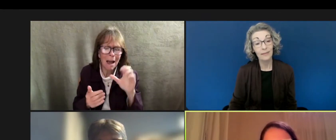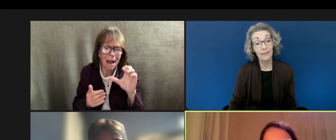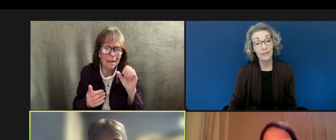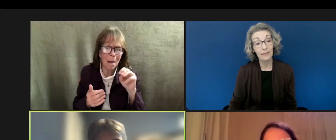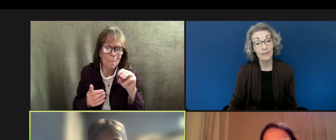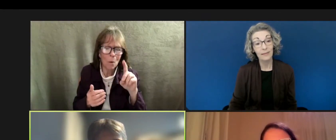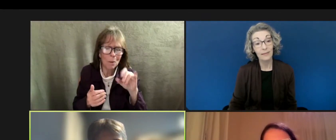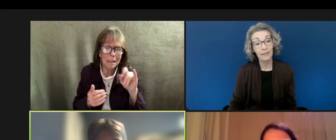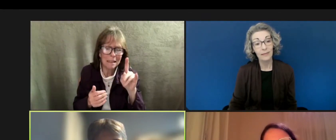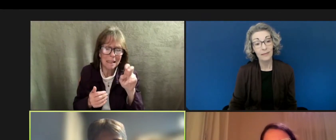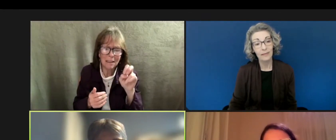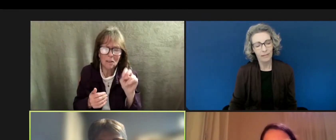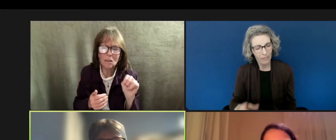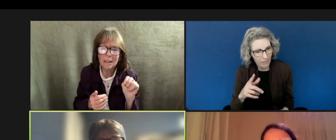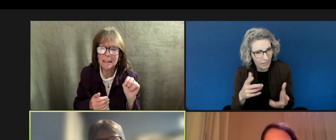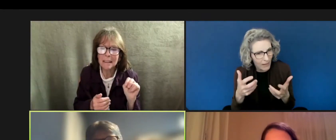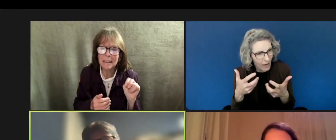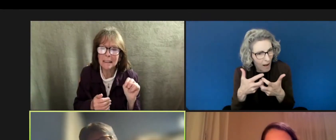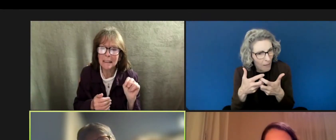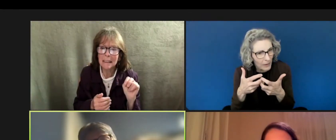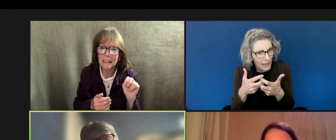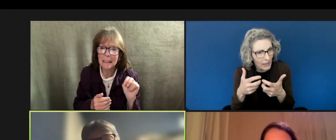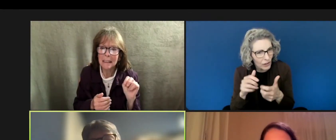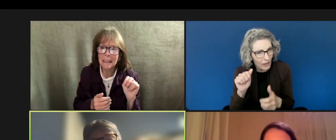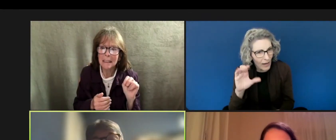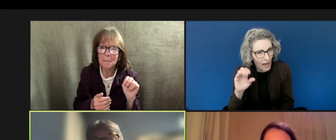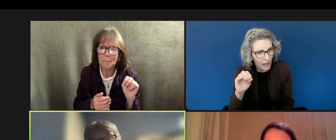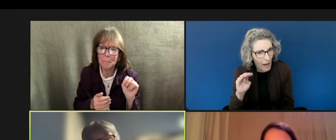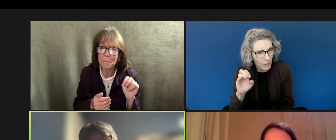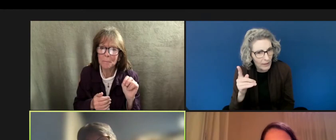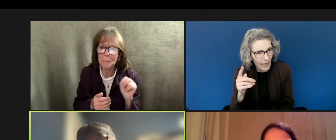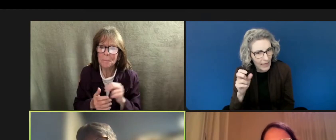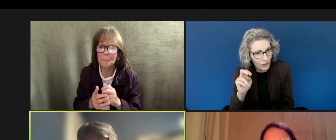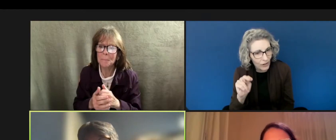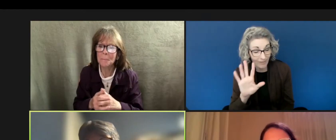Accommodations, when I went to medical school, nobody spoke with us ever about